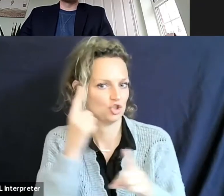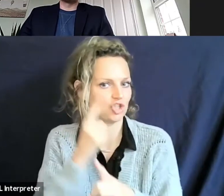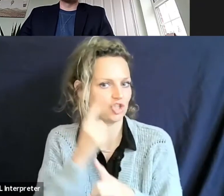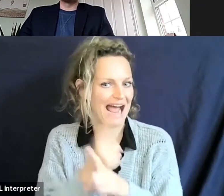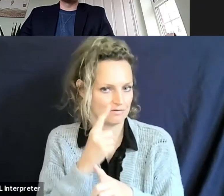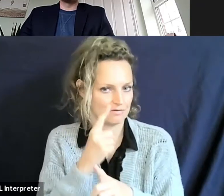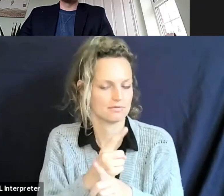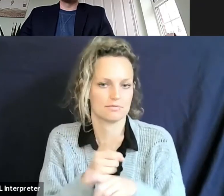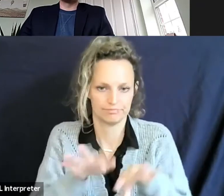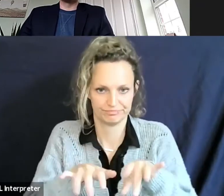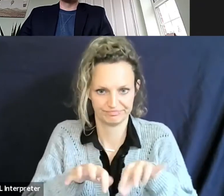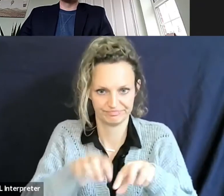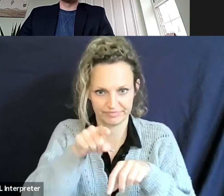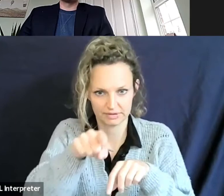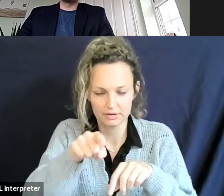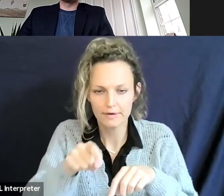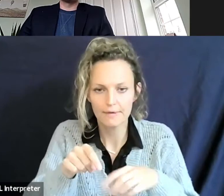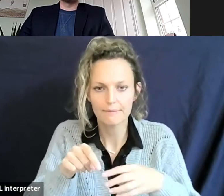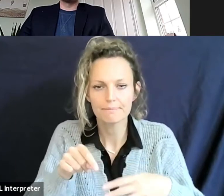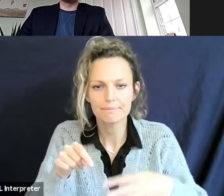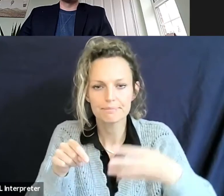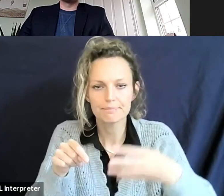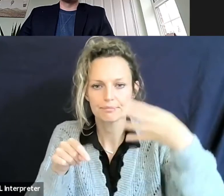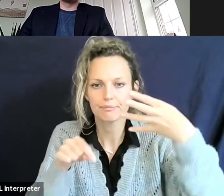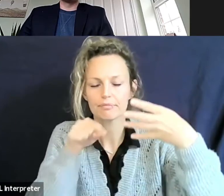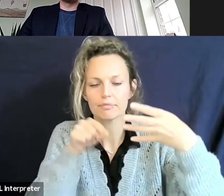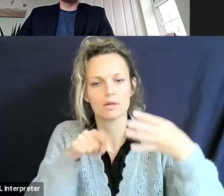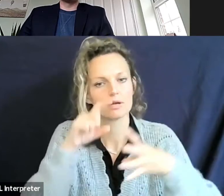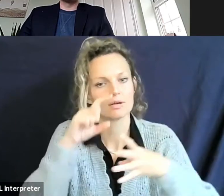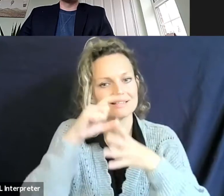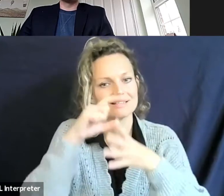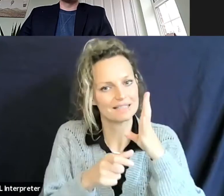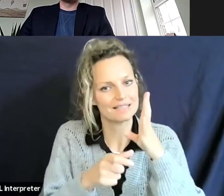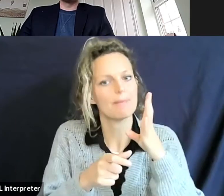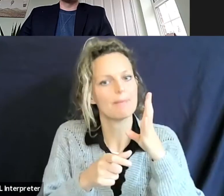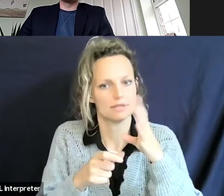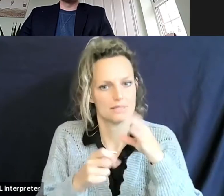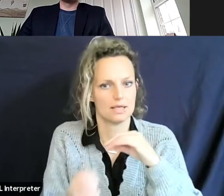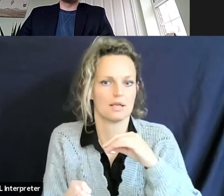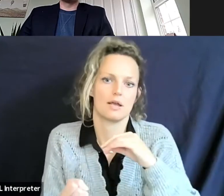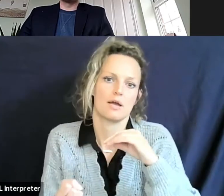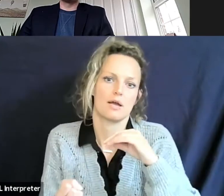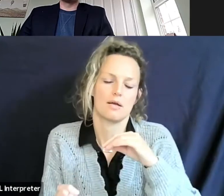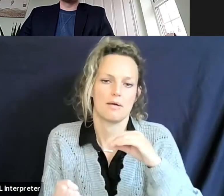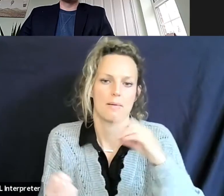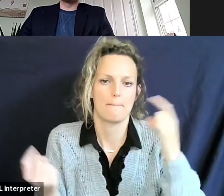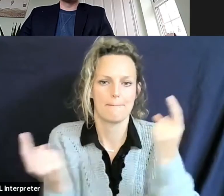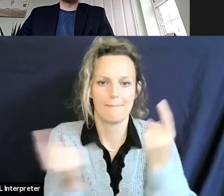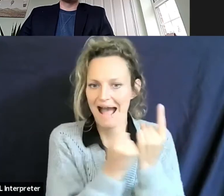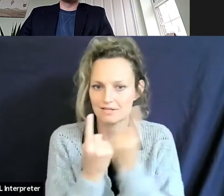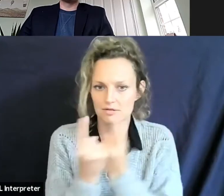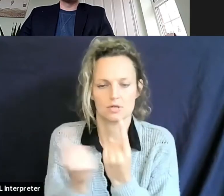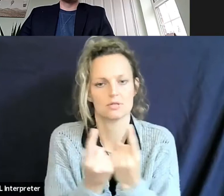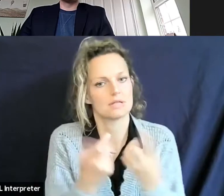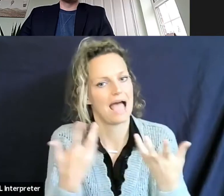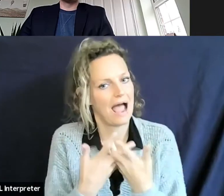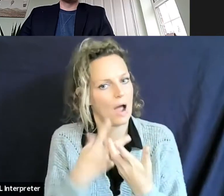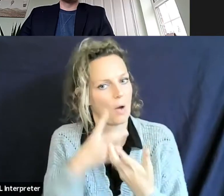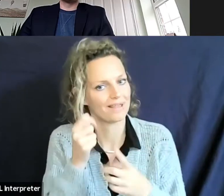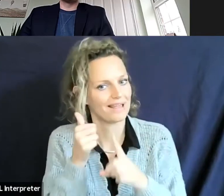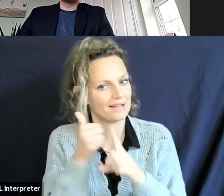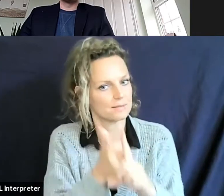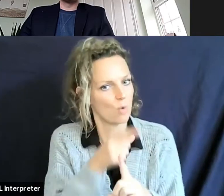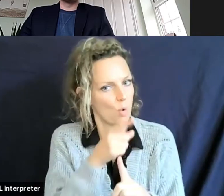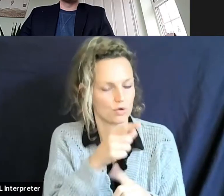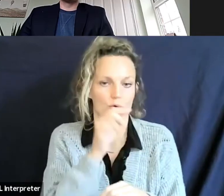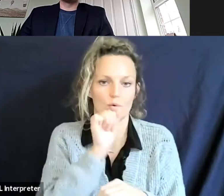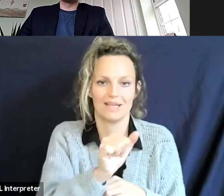Thank you.